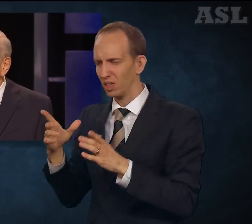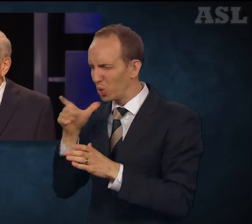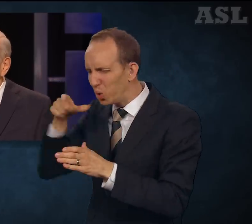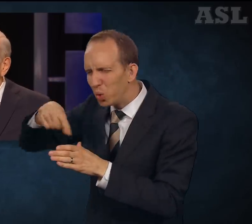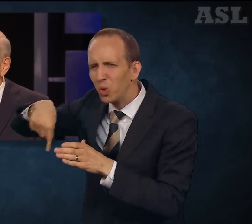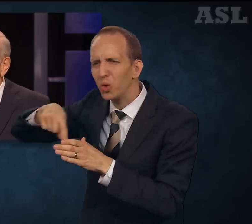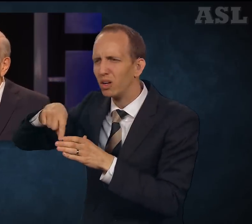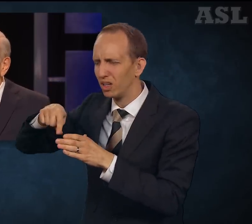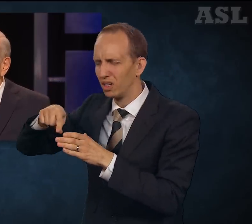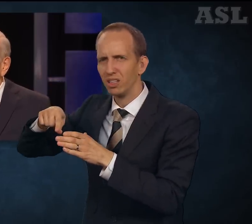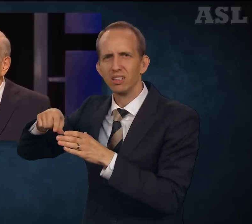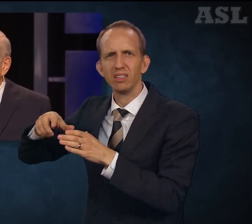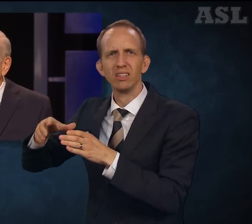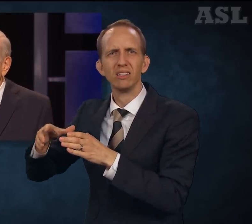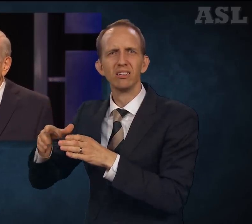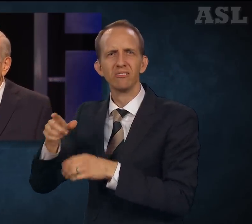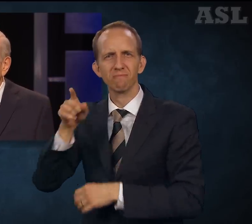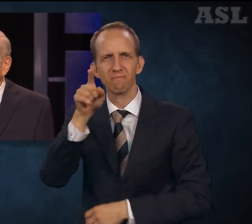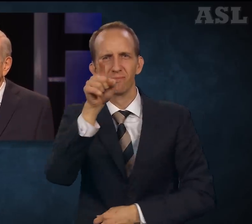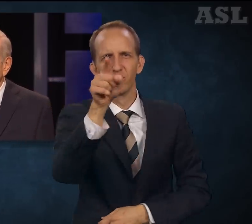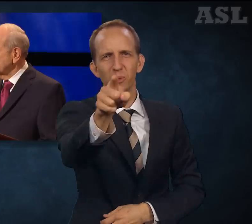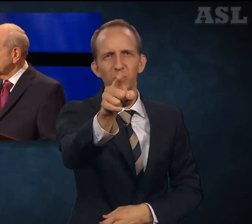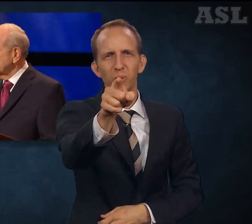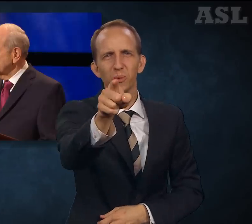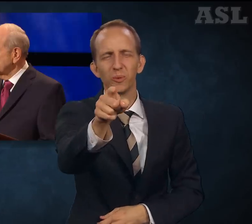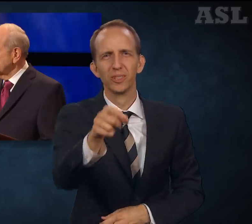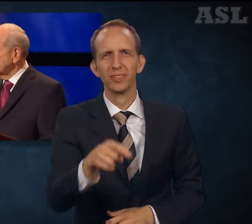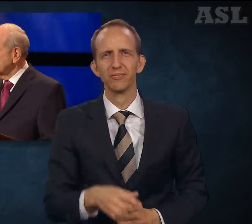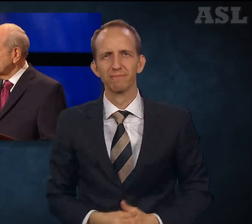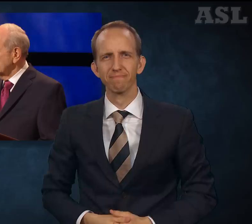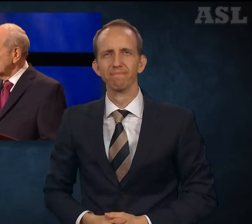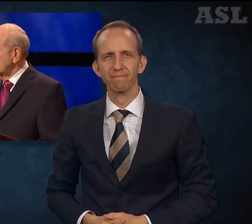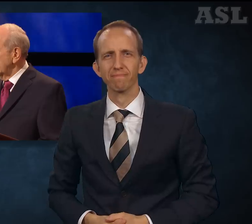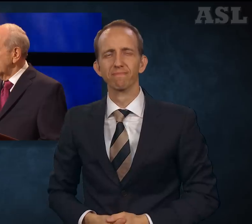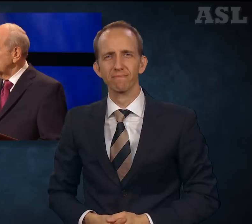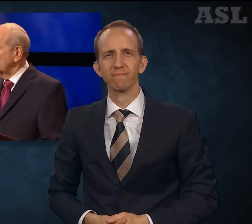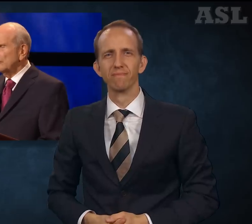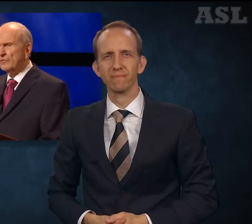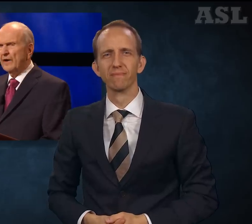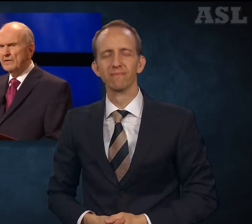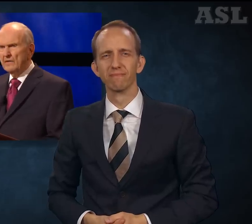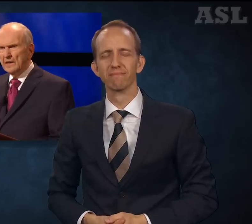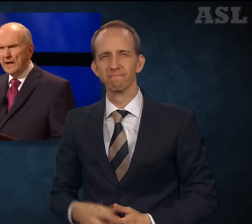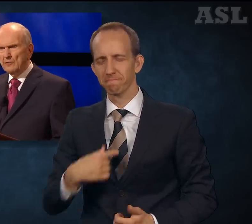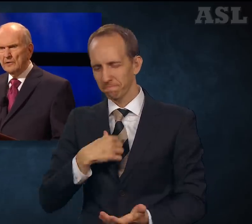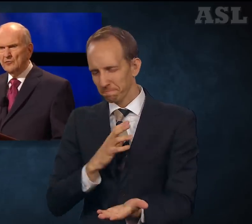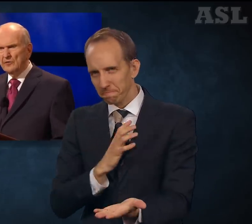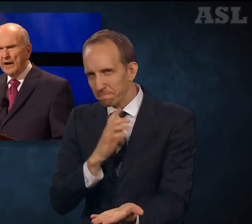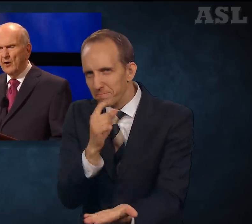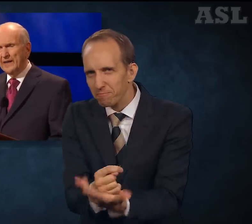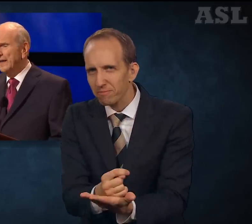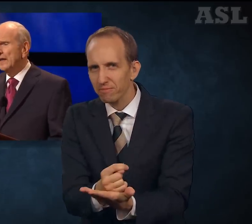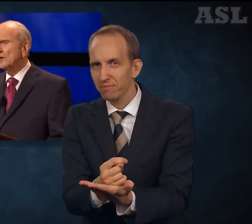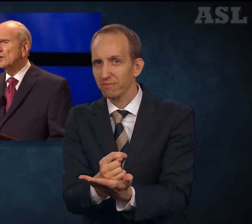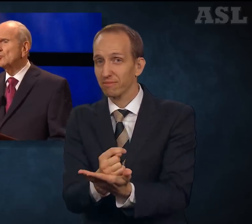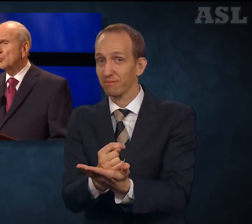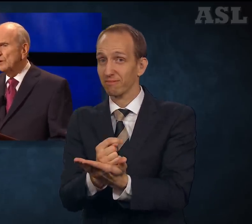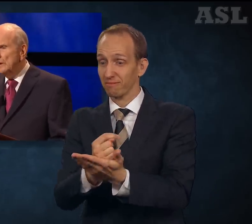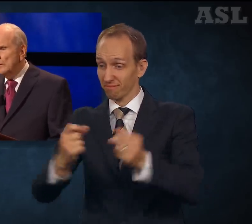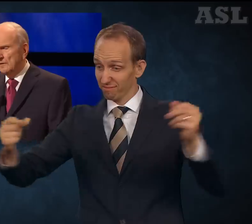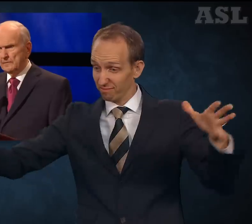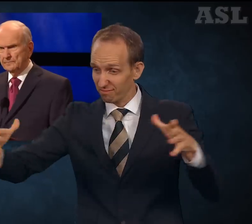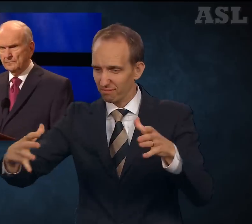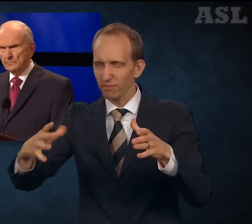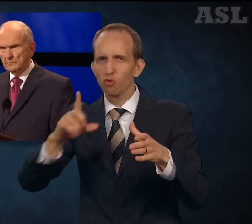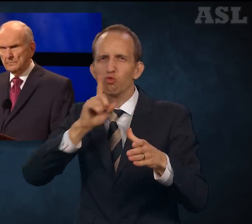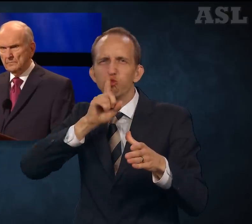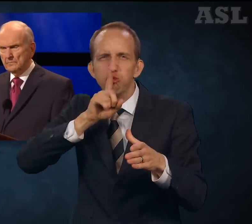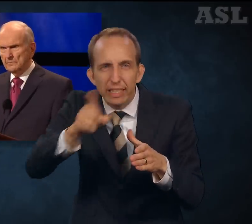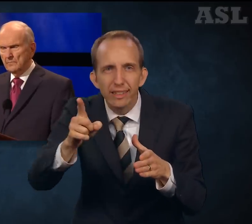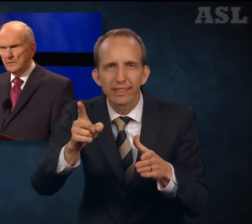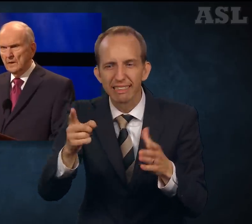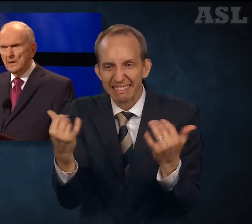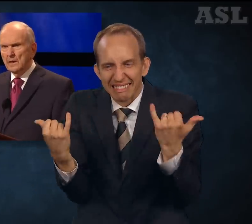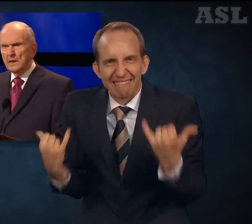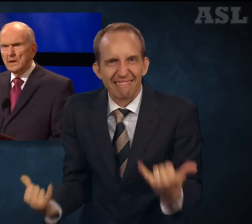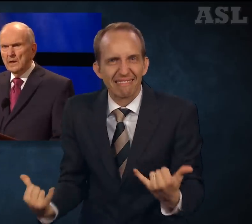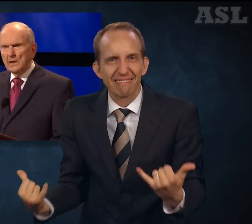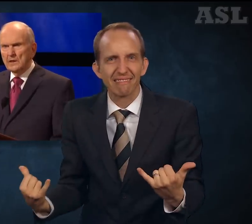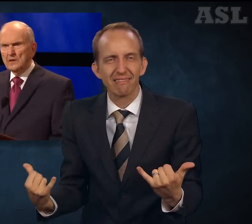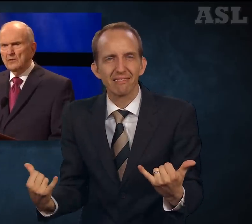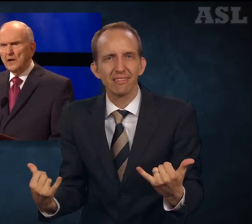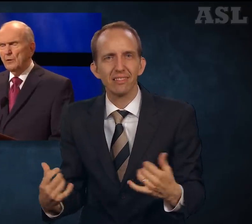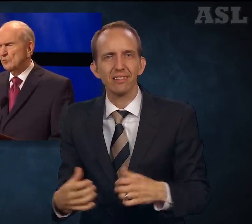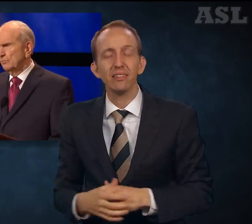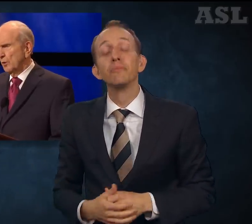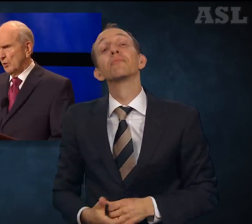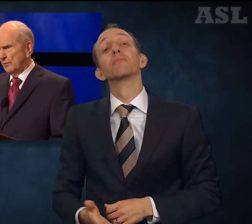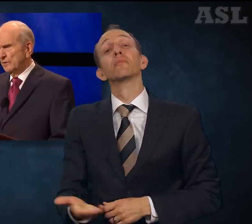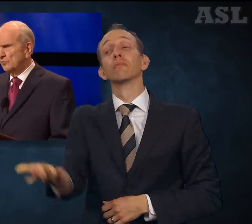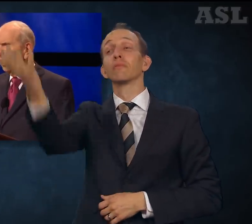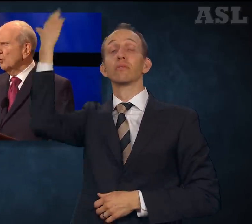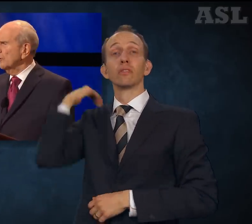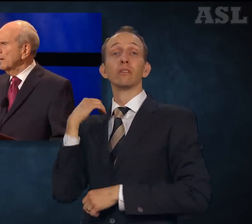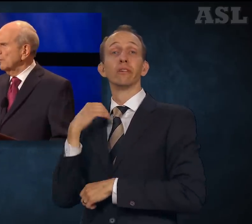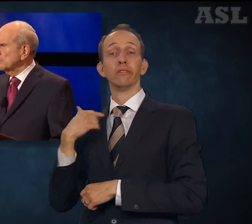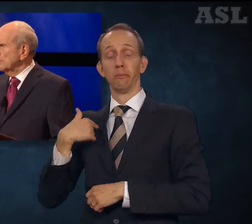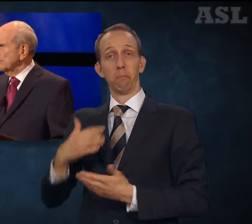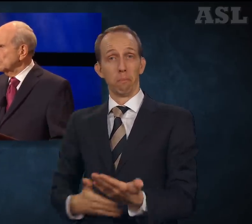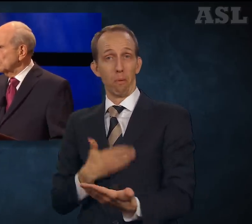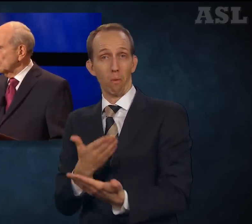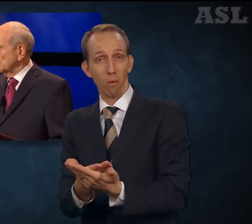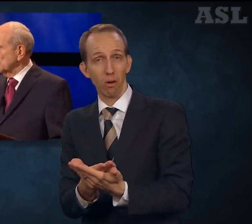HEROES--ARE YOU!